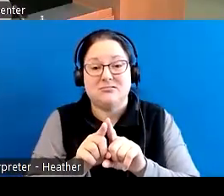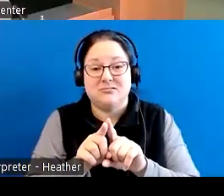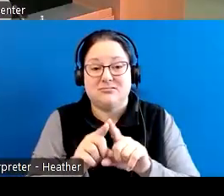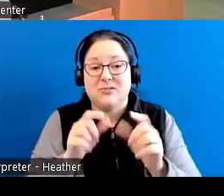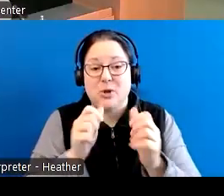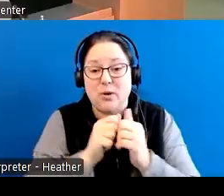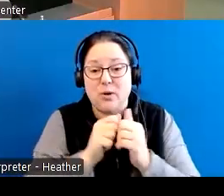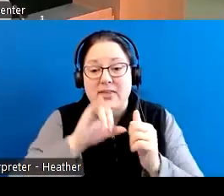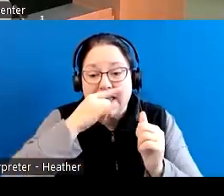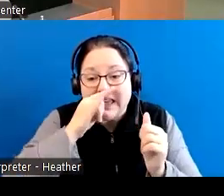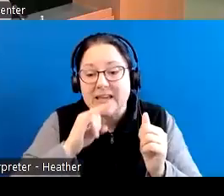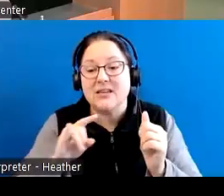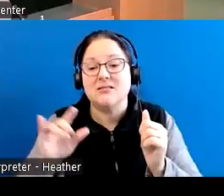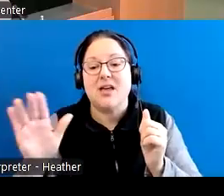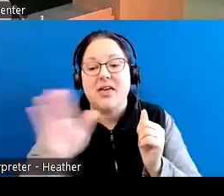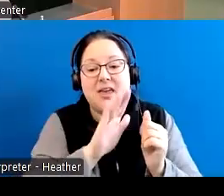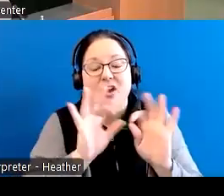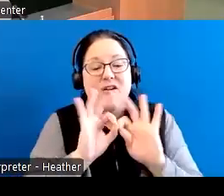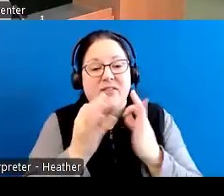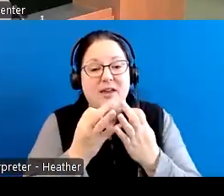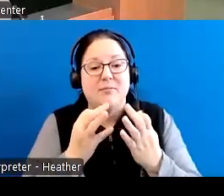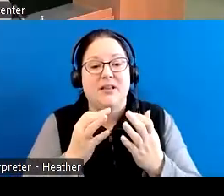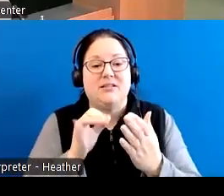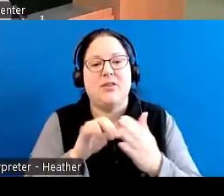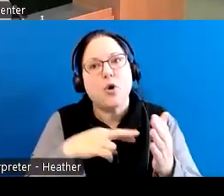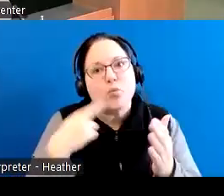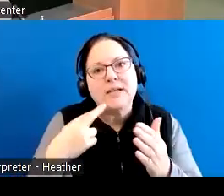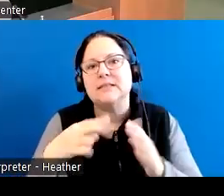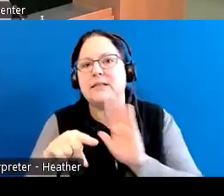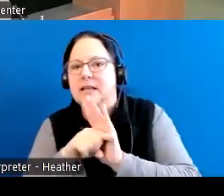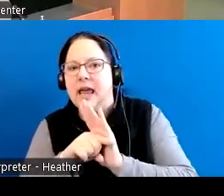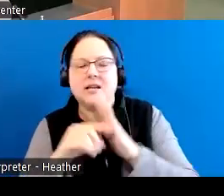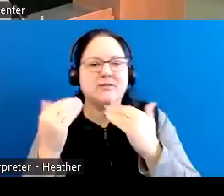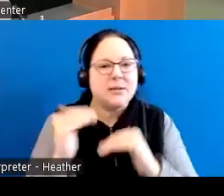families the risks, the negatives, the limitations that can happen um, if you're on an inatient unit